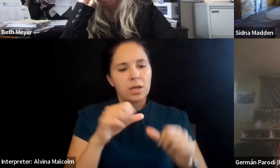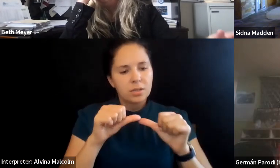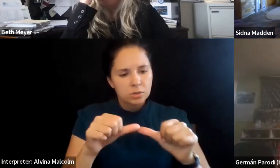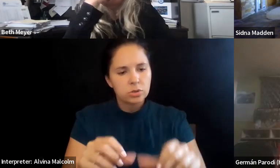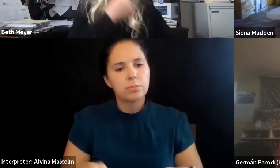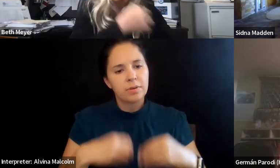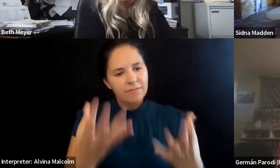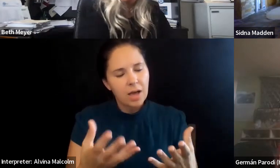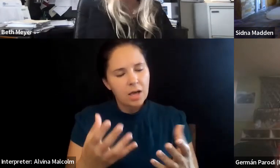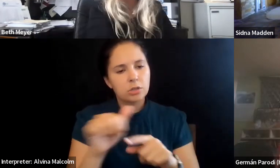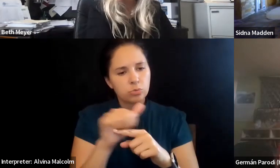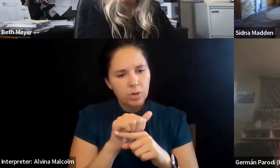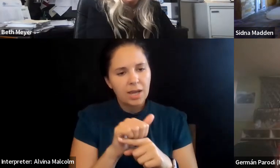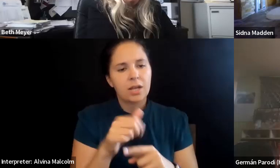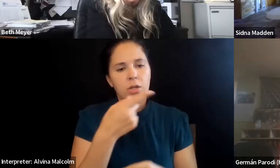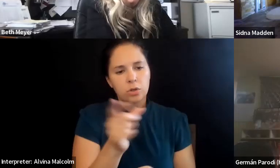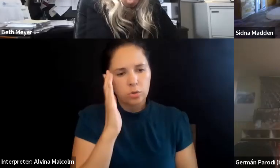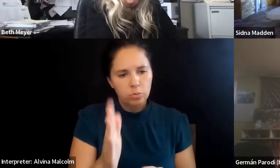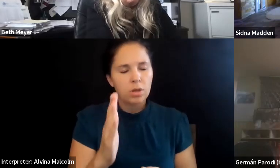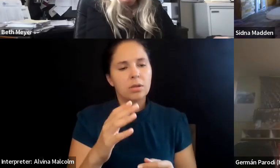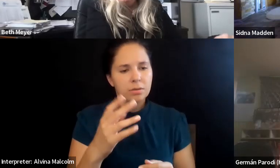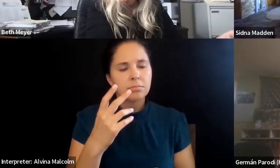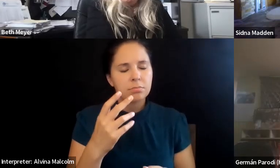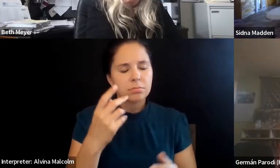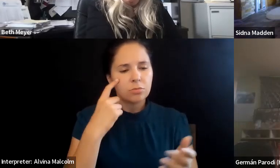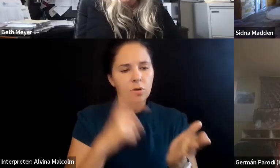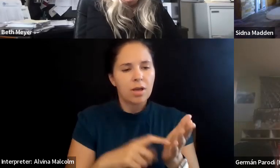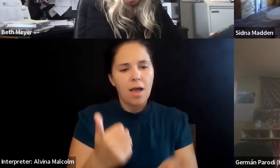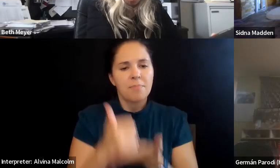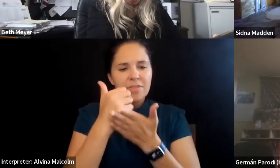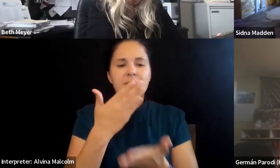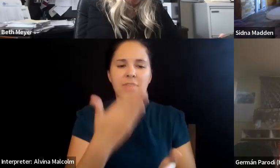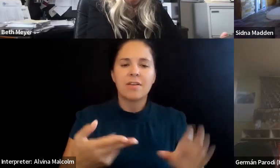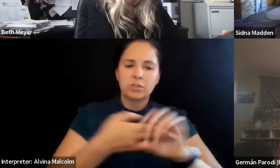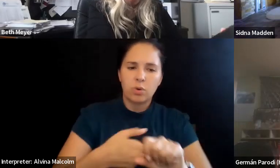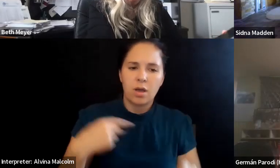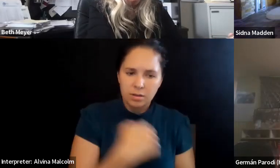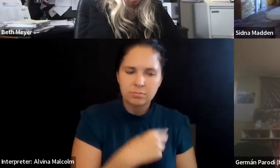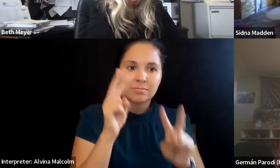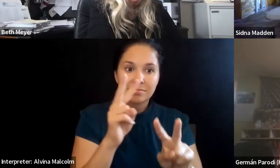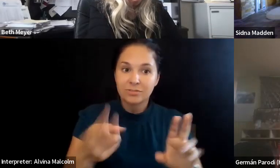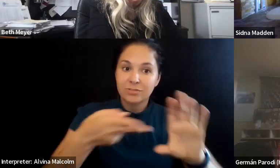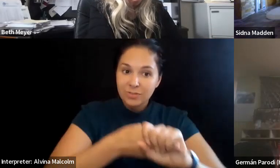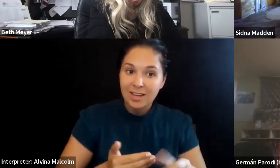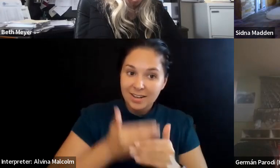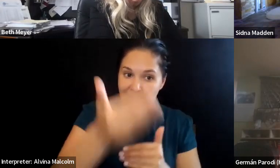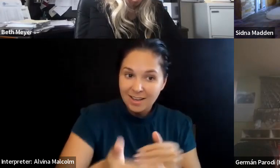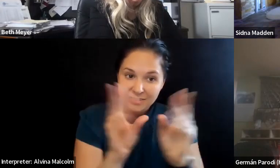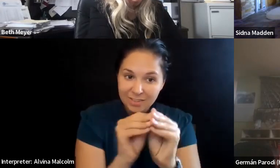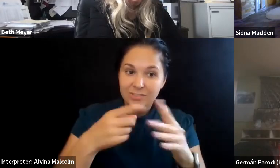appreciate that. If all of you would take the time to complete the evaluation when this webinar closes,